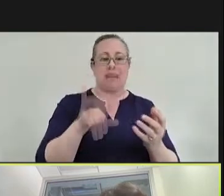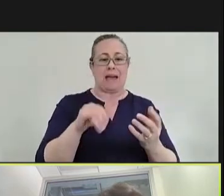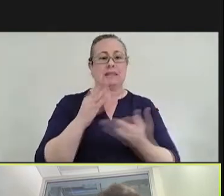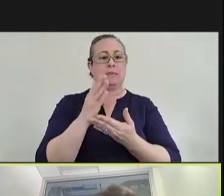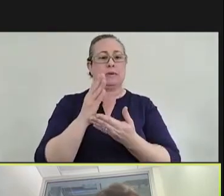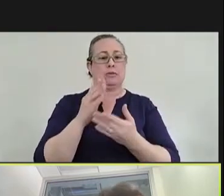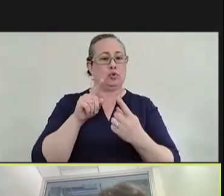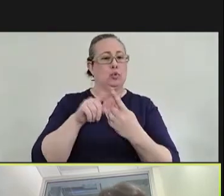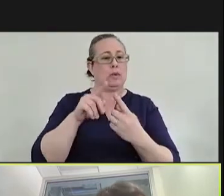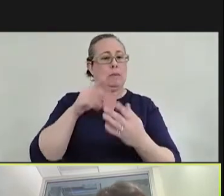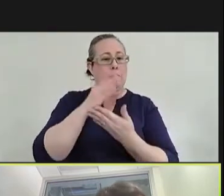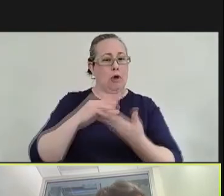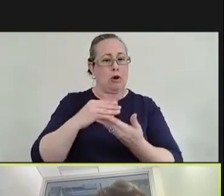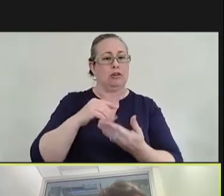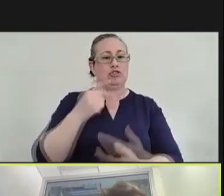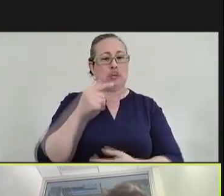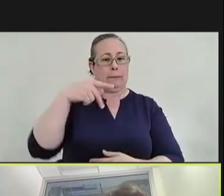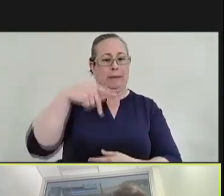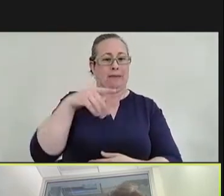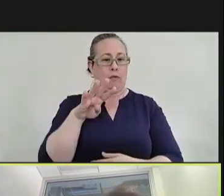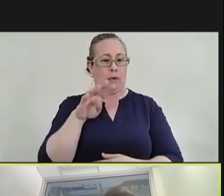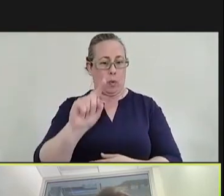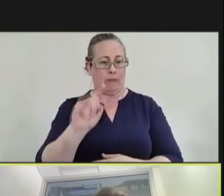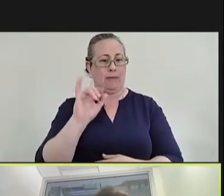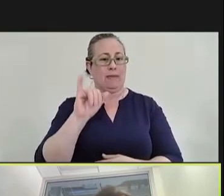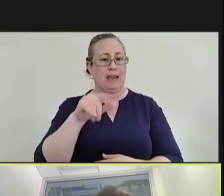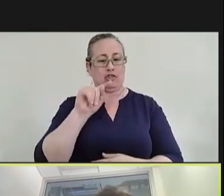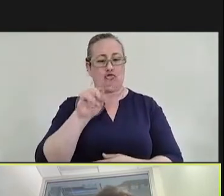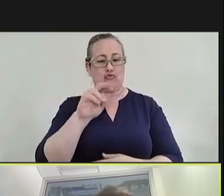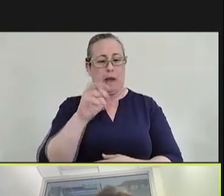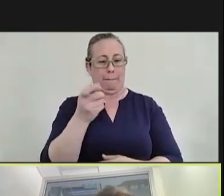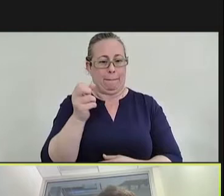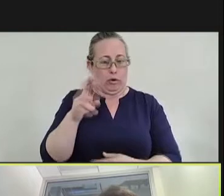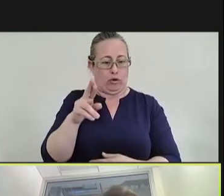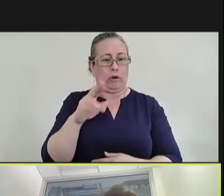which is like the trimerization interface. And so the thought here is that kind of like, we hit our